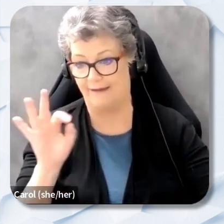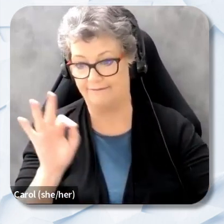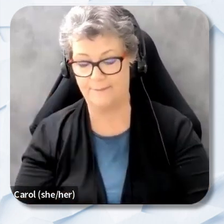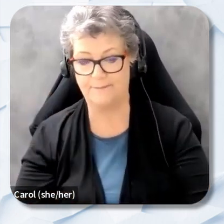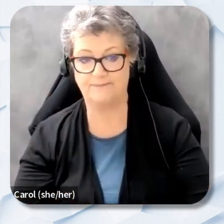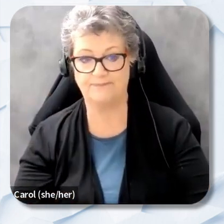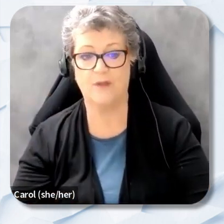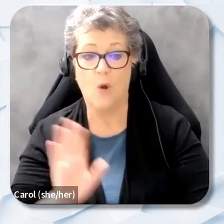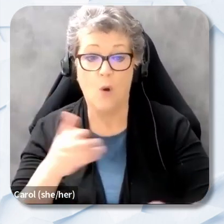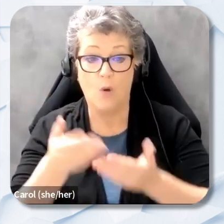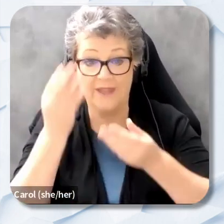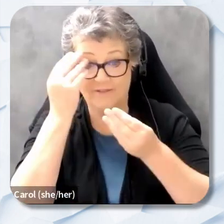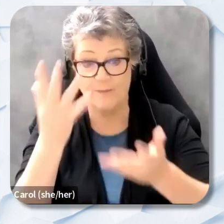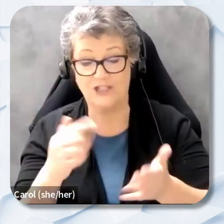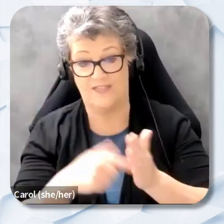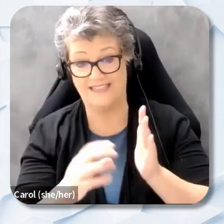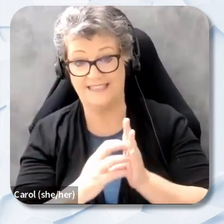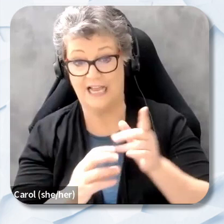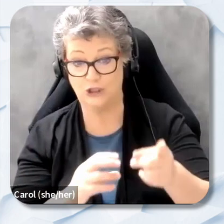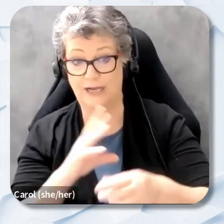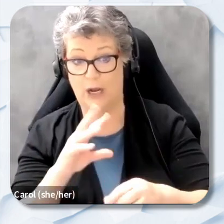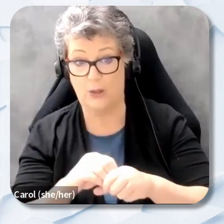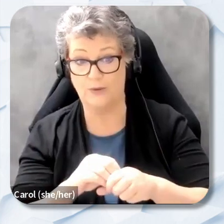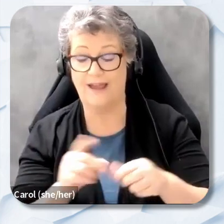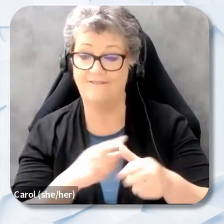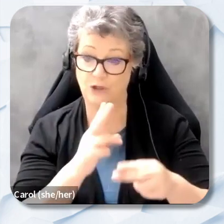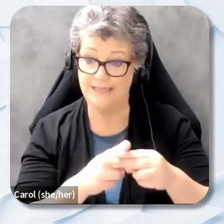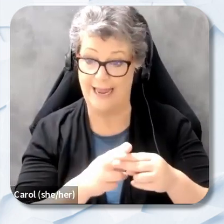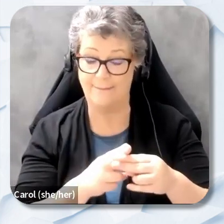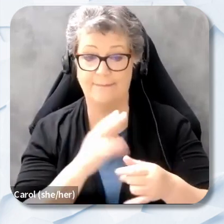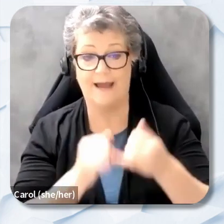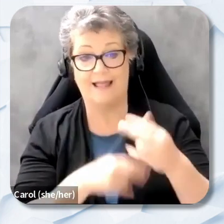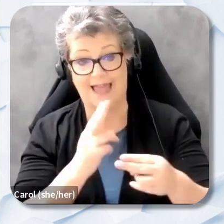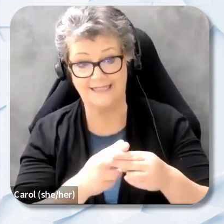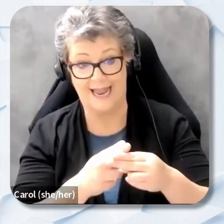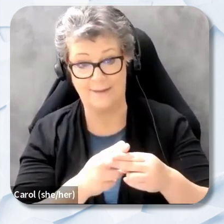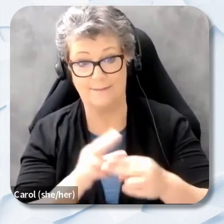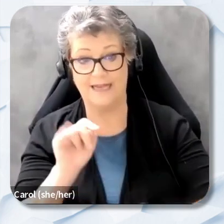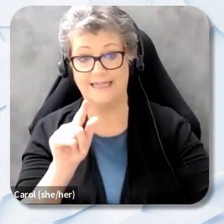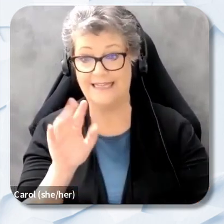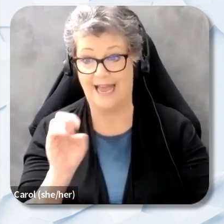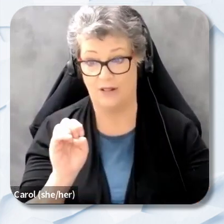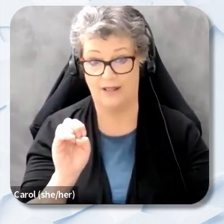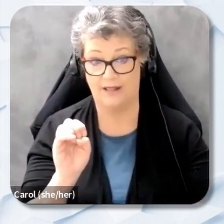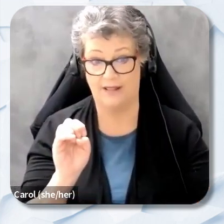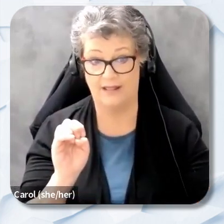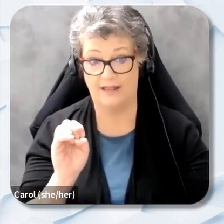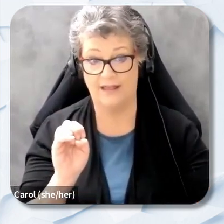All of the information in this subsection includes first name, last name, title, telephone